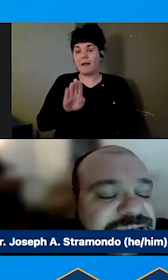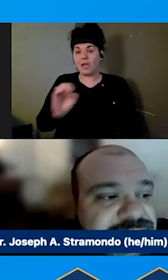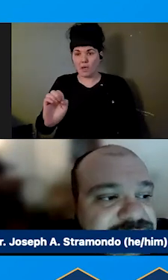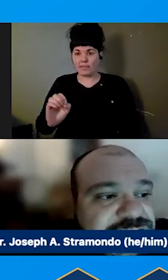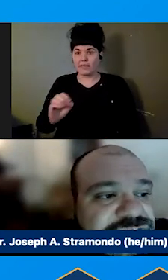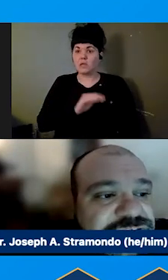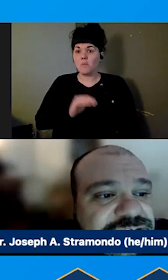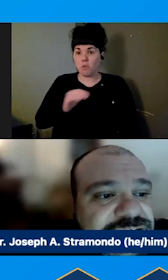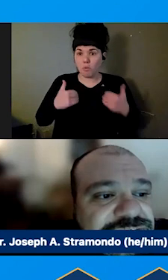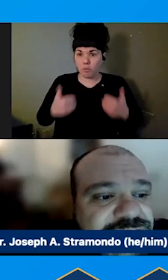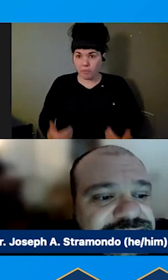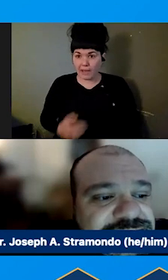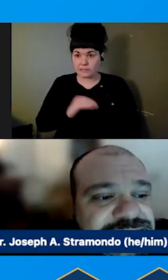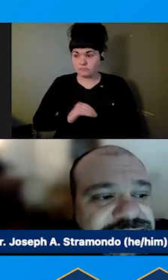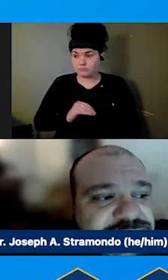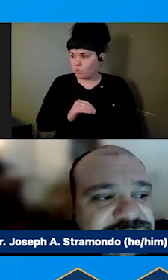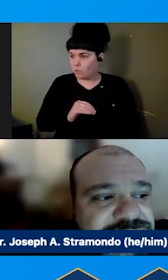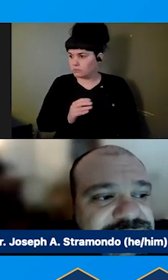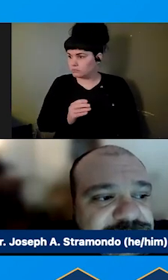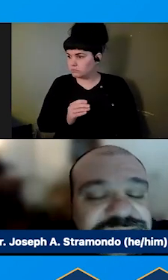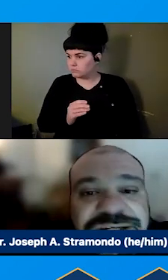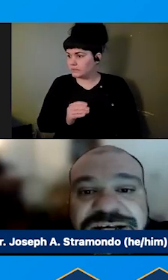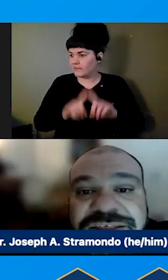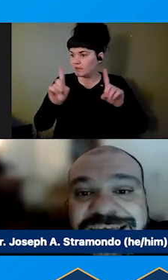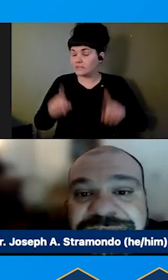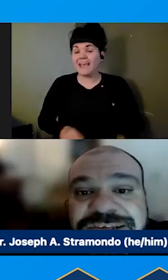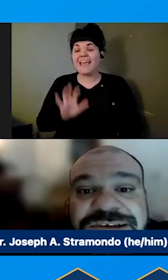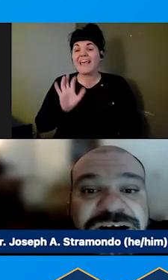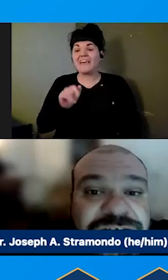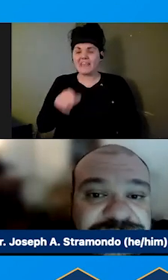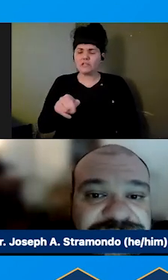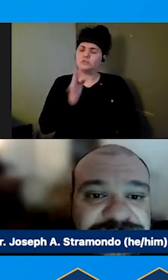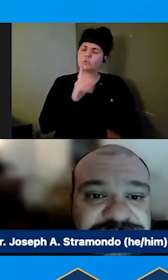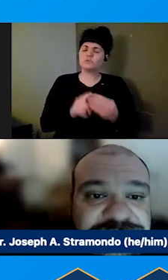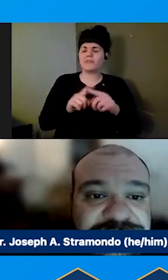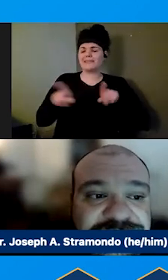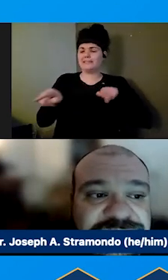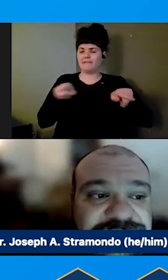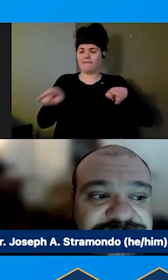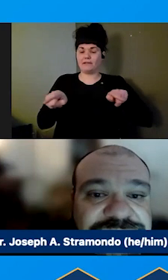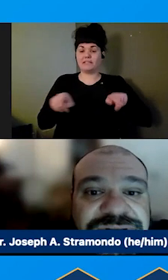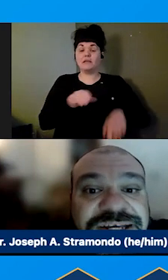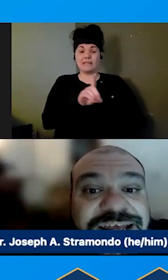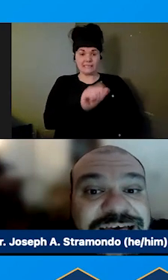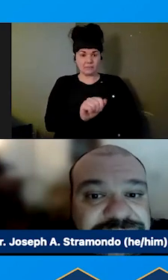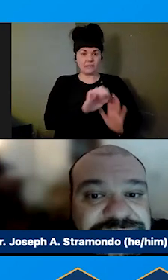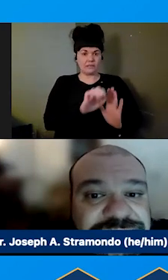bodies, moral difference. And in it she draws this distinction between the ethics of disability and disability ethics. I think